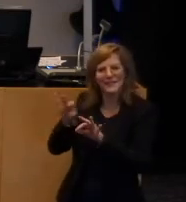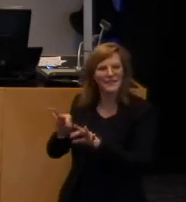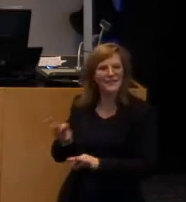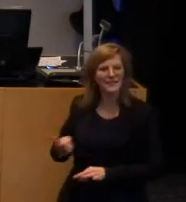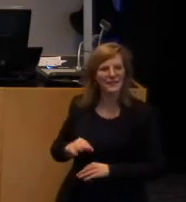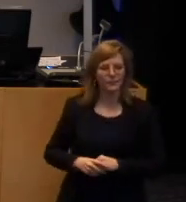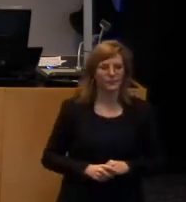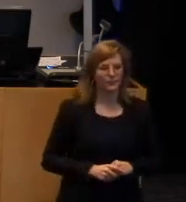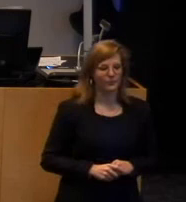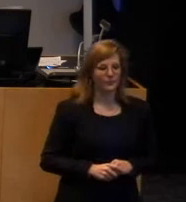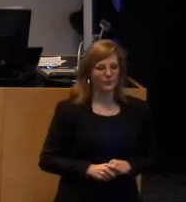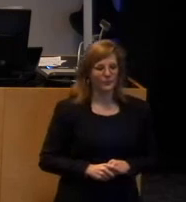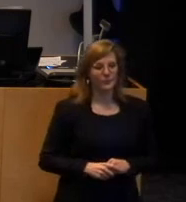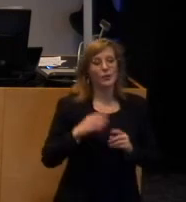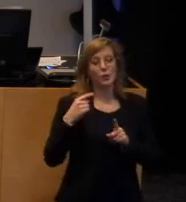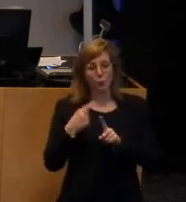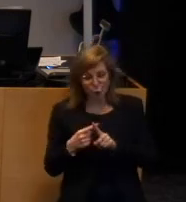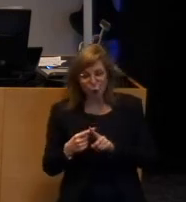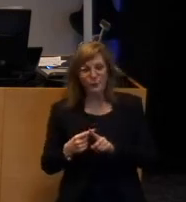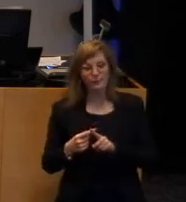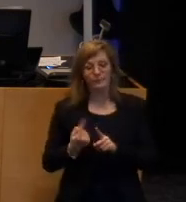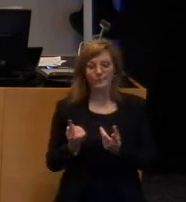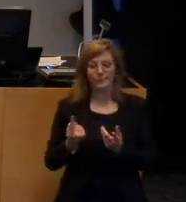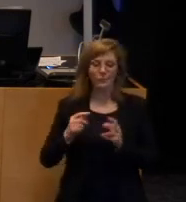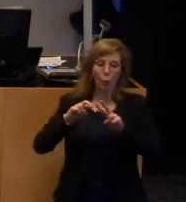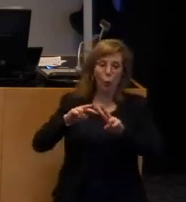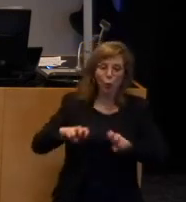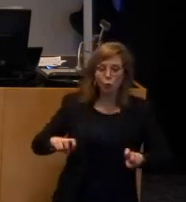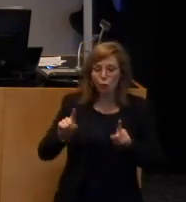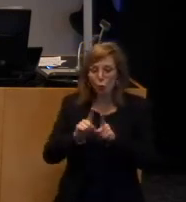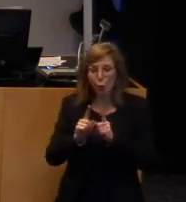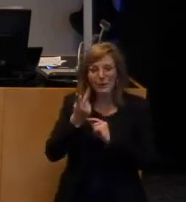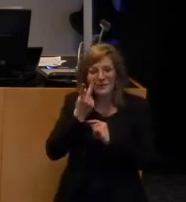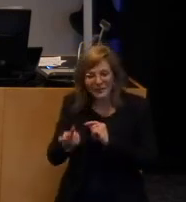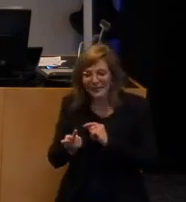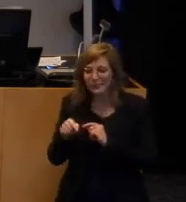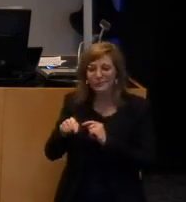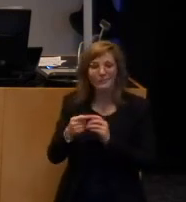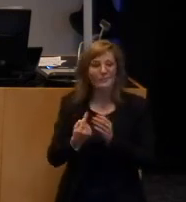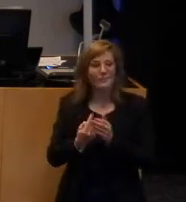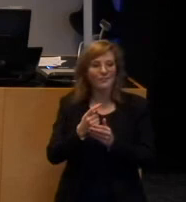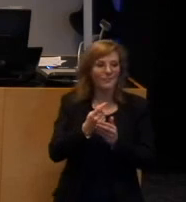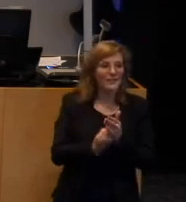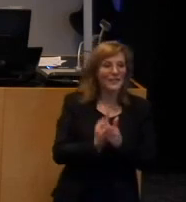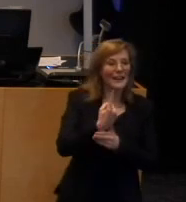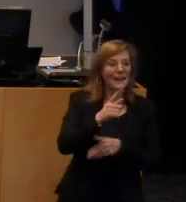And additionally, the research offers insights into how triggers, motivations and strategies interact.